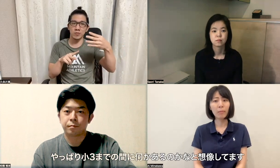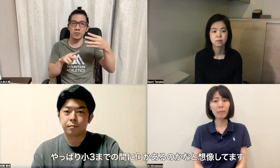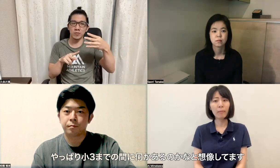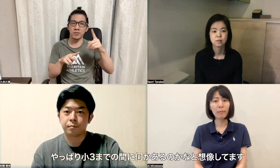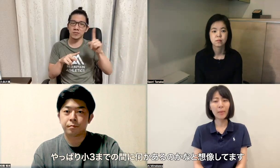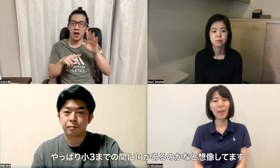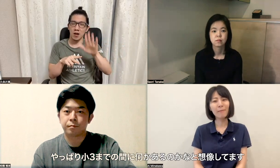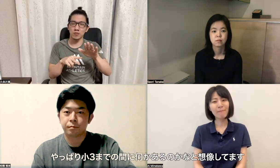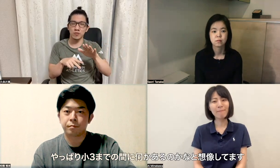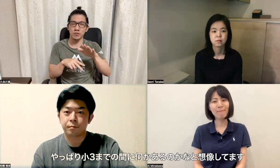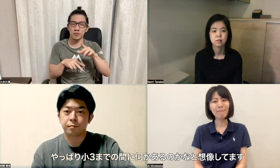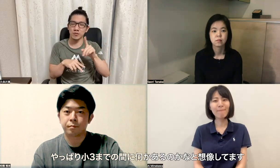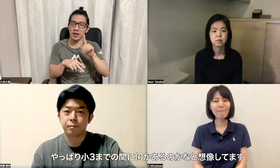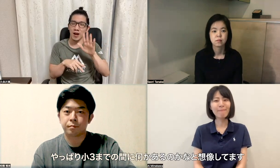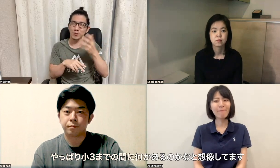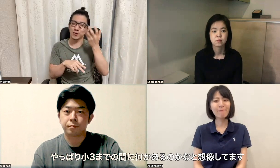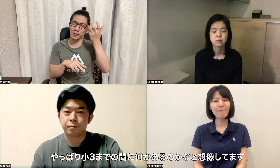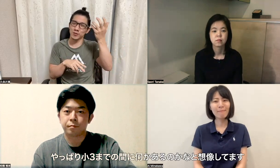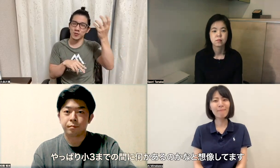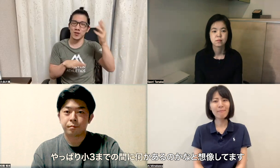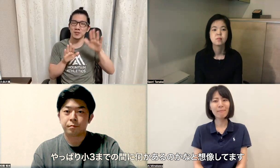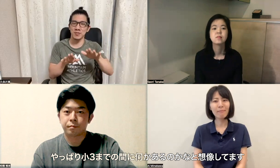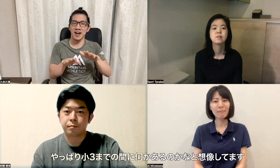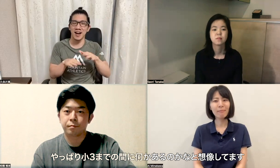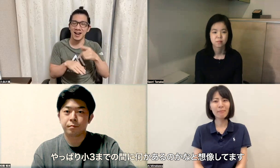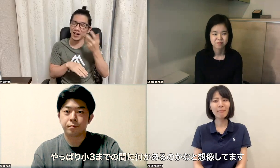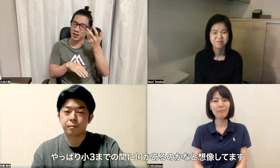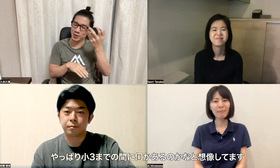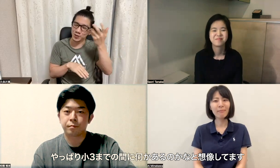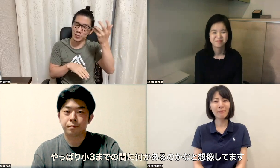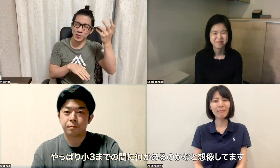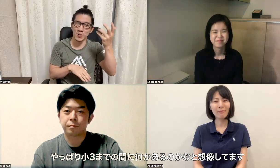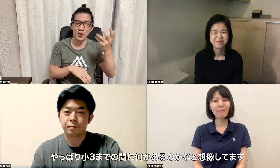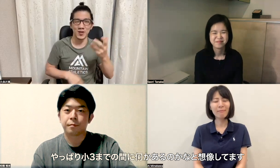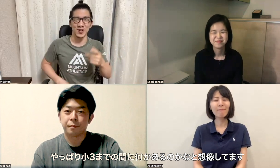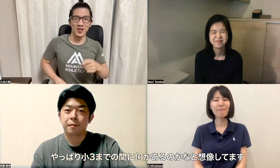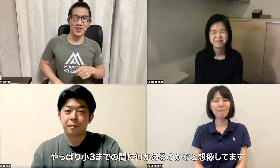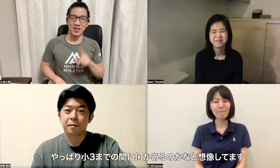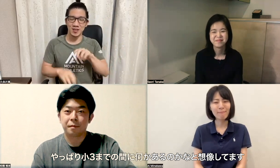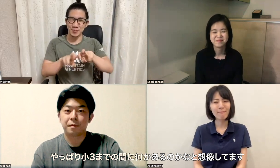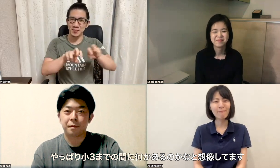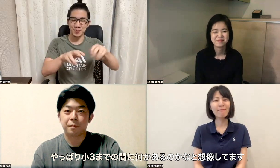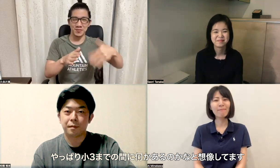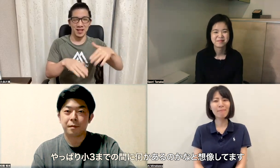I imagine that some issues are in 3rd grade.